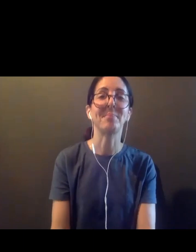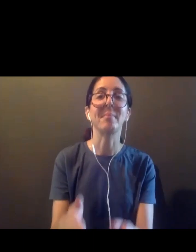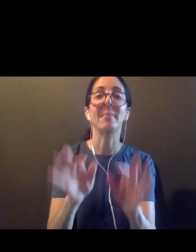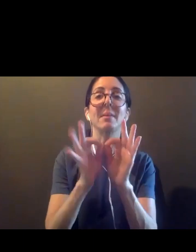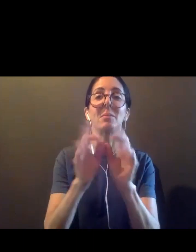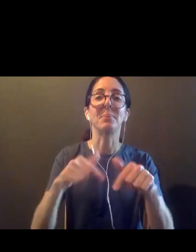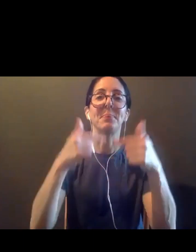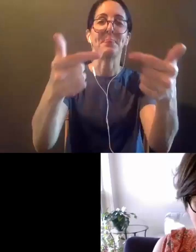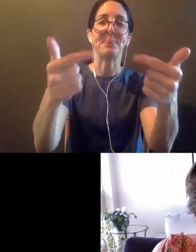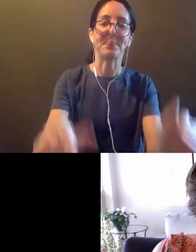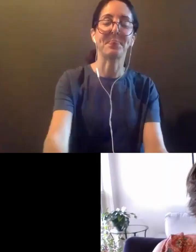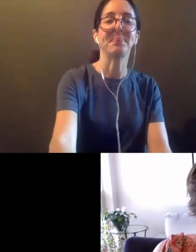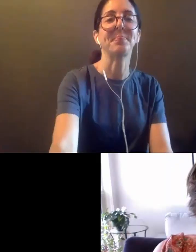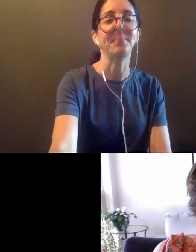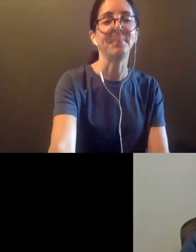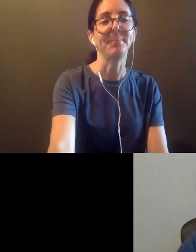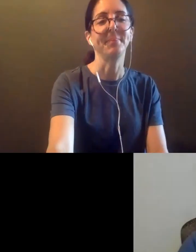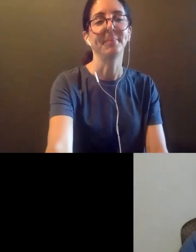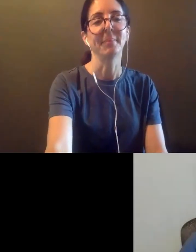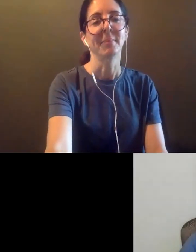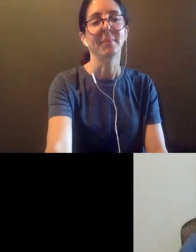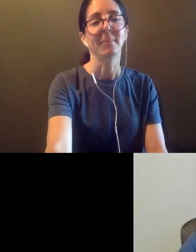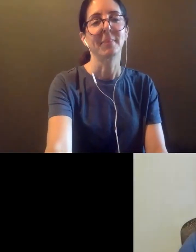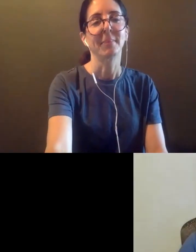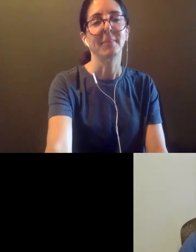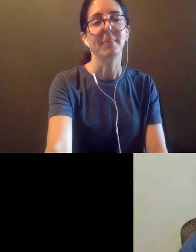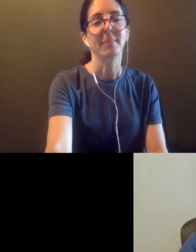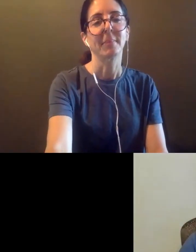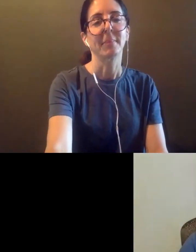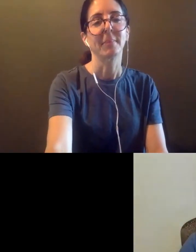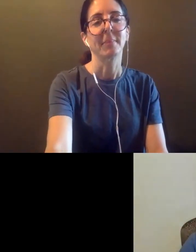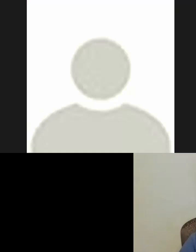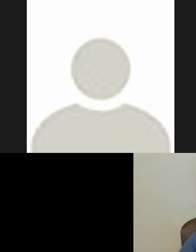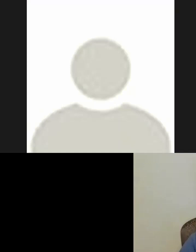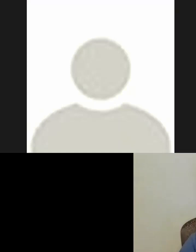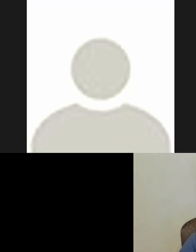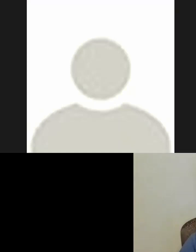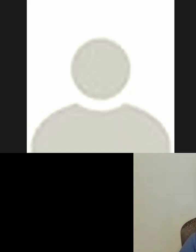DR. Where’d I go.